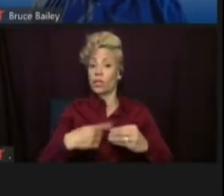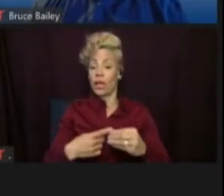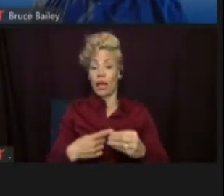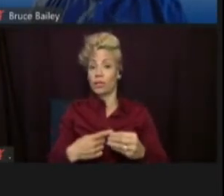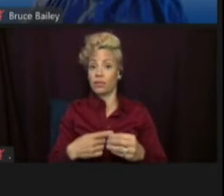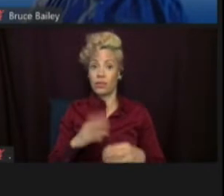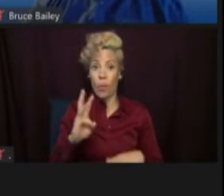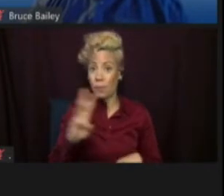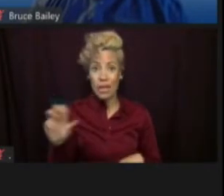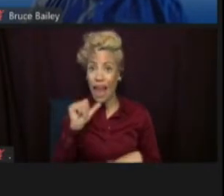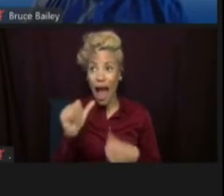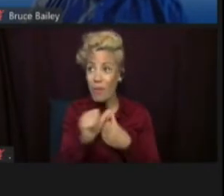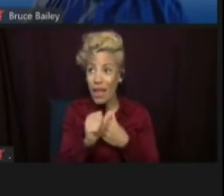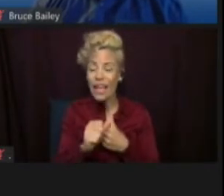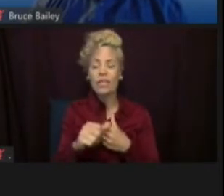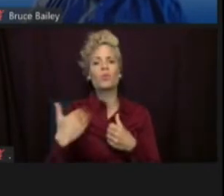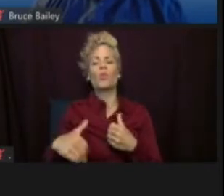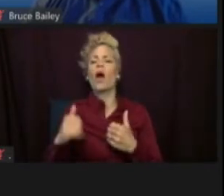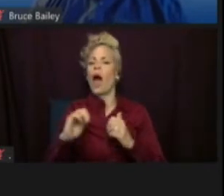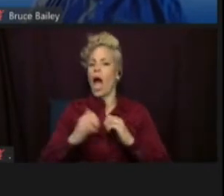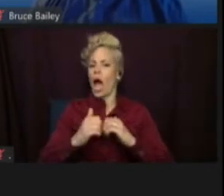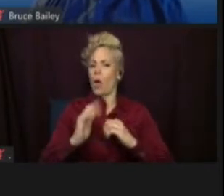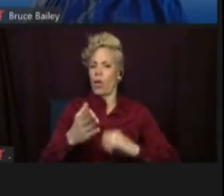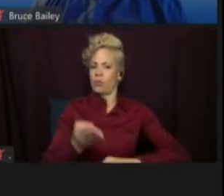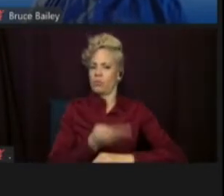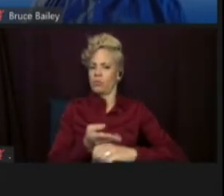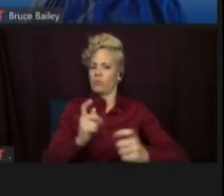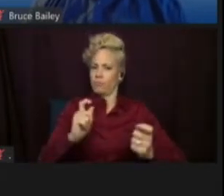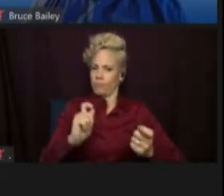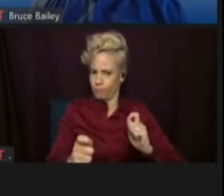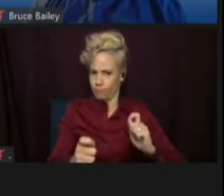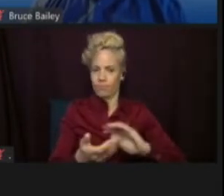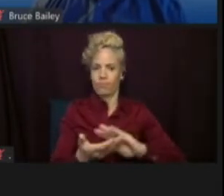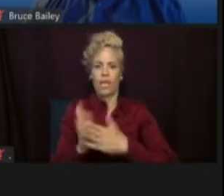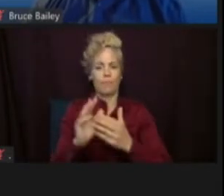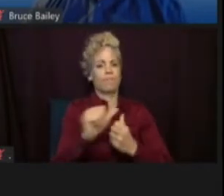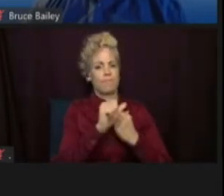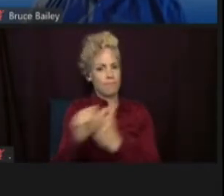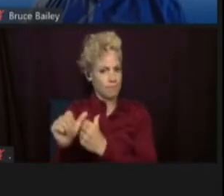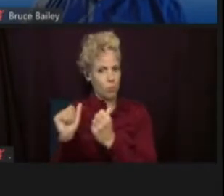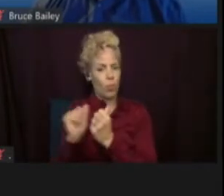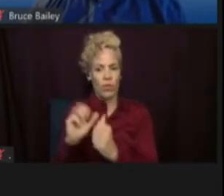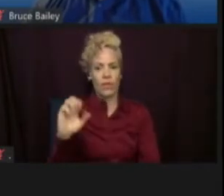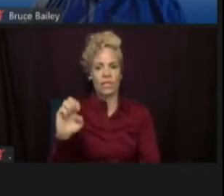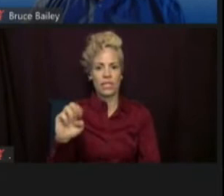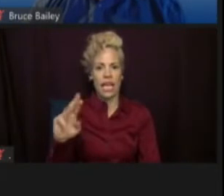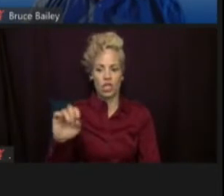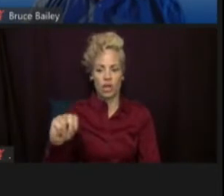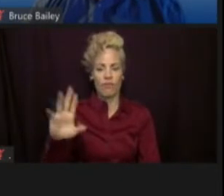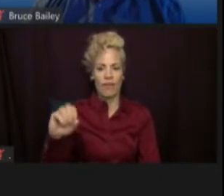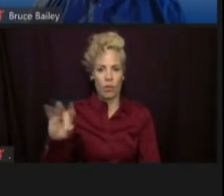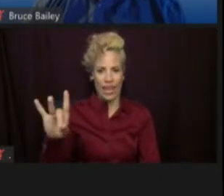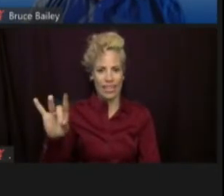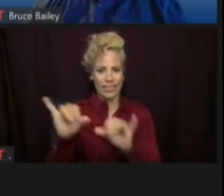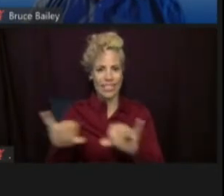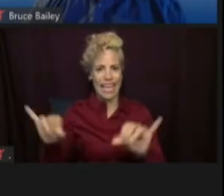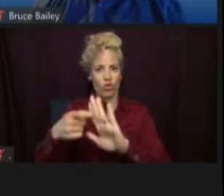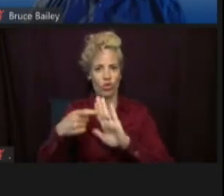to remediate those websites to make them conformant with the Section 508 standards. Secondly,